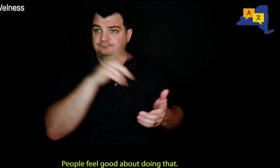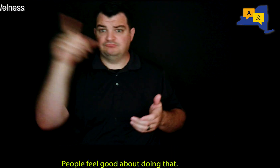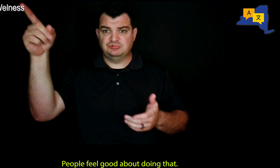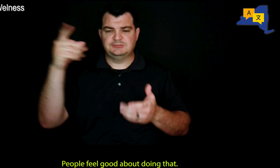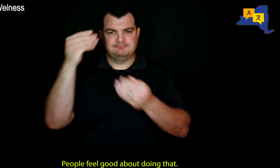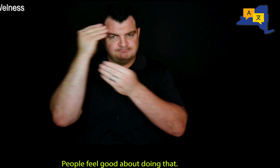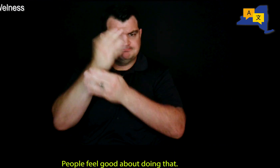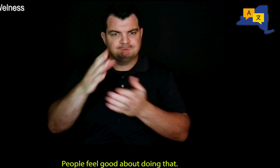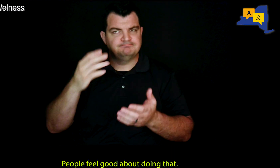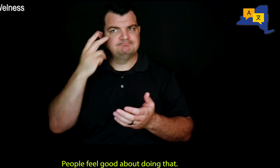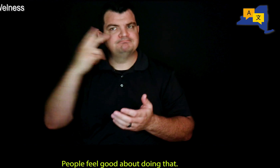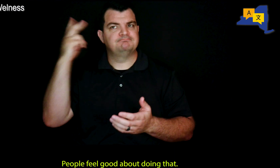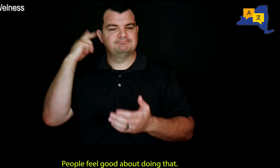People feel good about doing that.